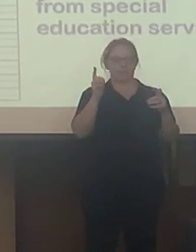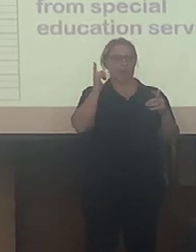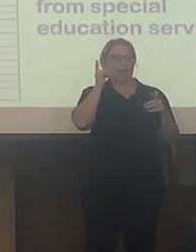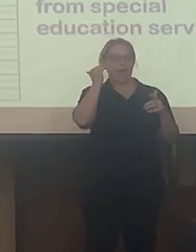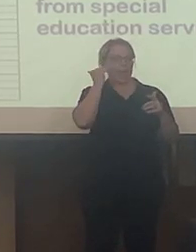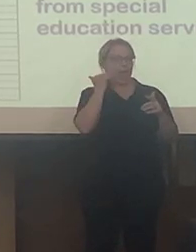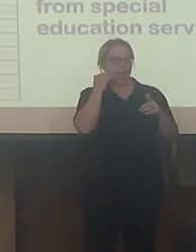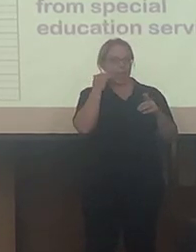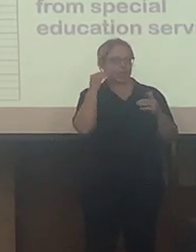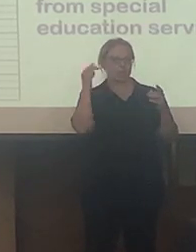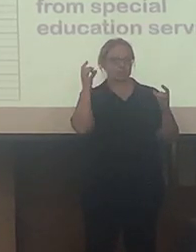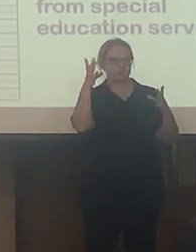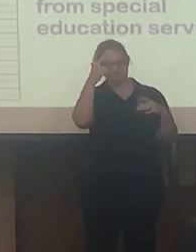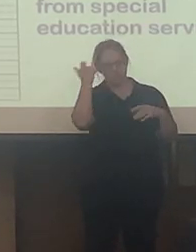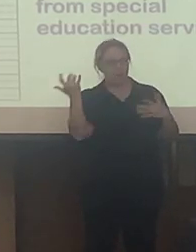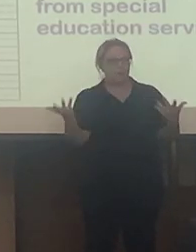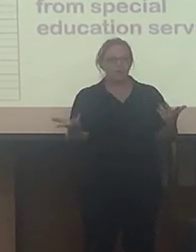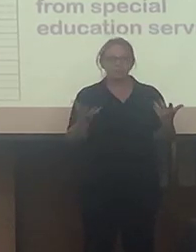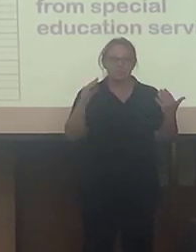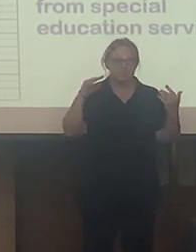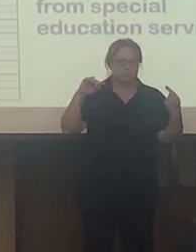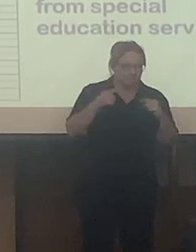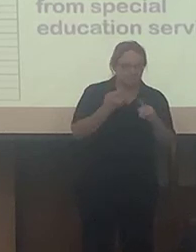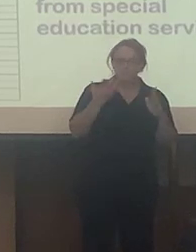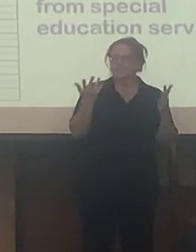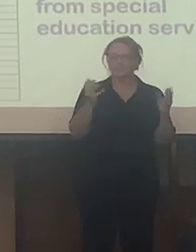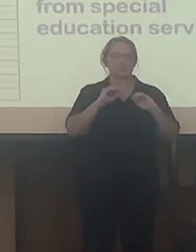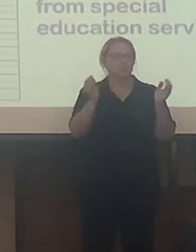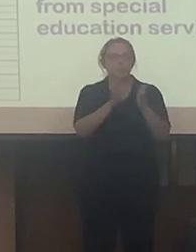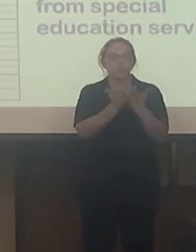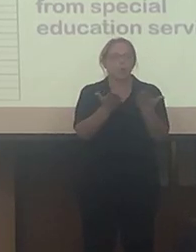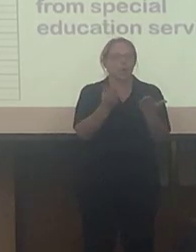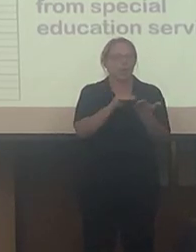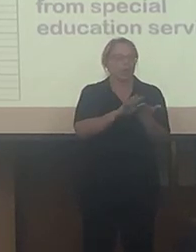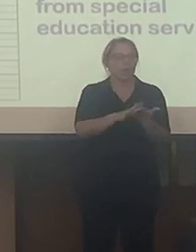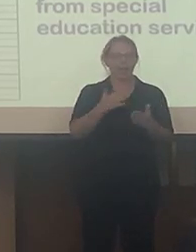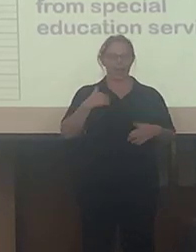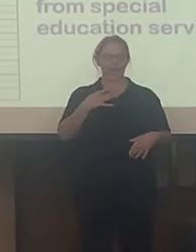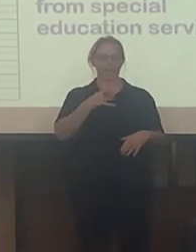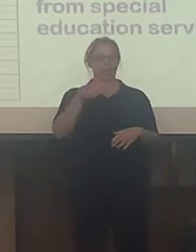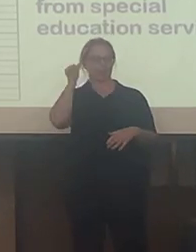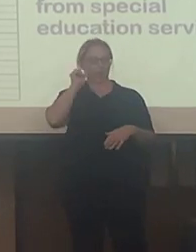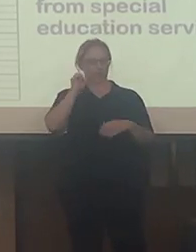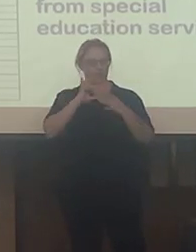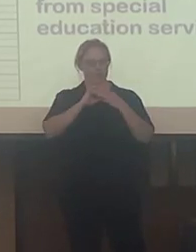there is no book on it so it's i'd like audiology to lay the surface because we need to know what